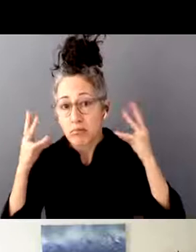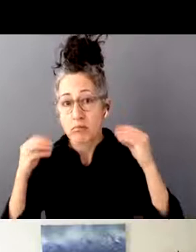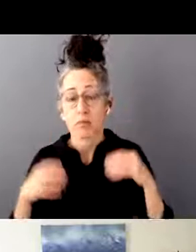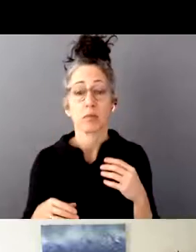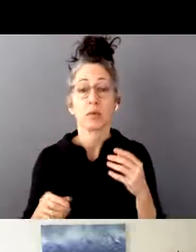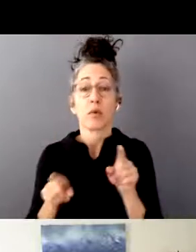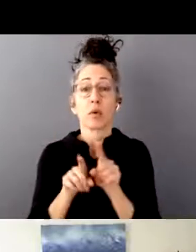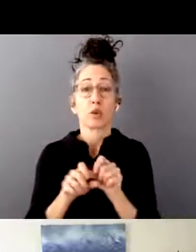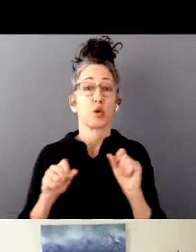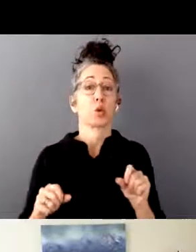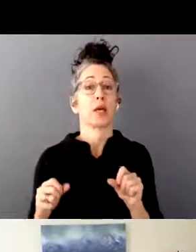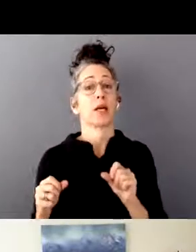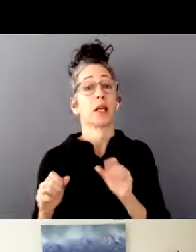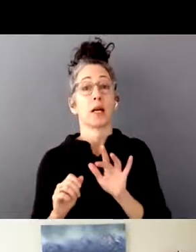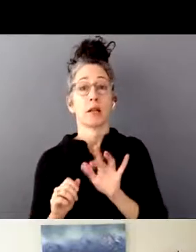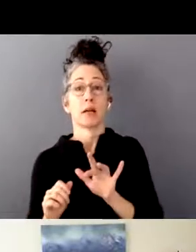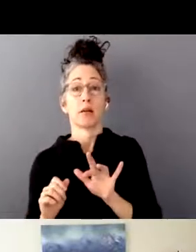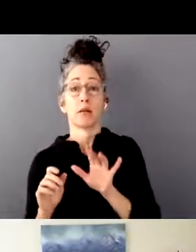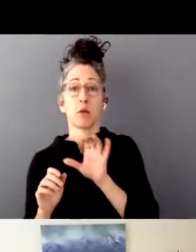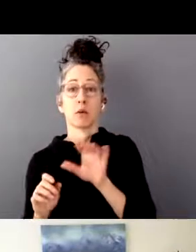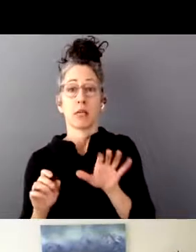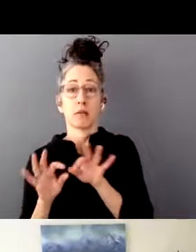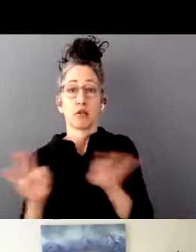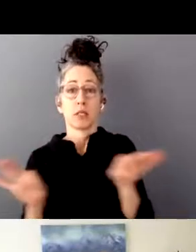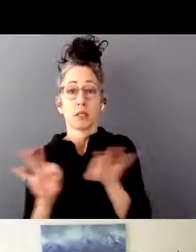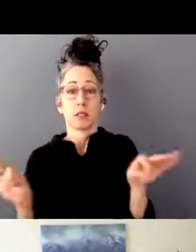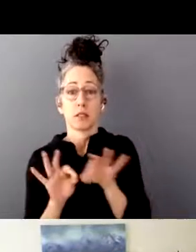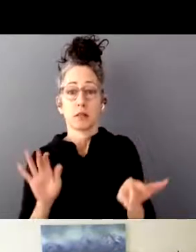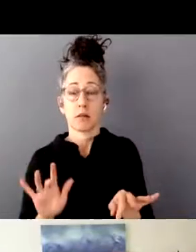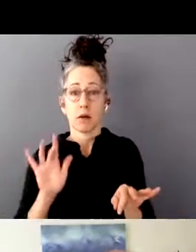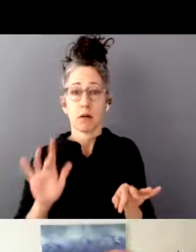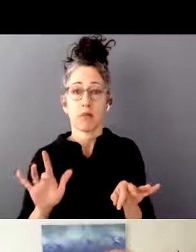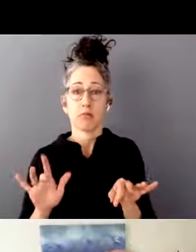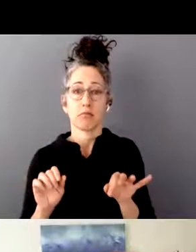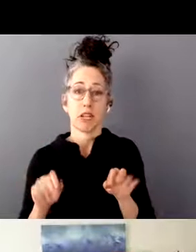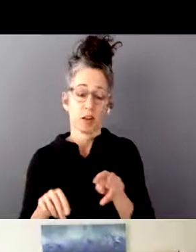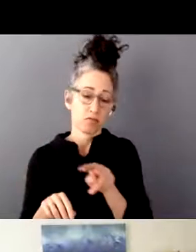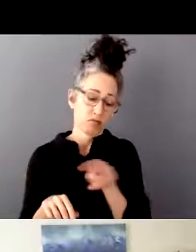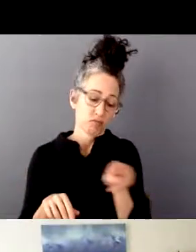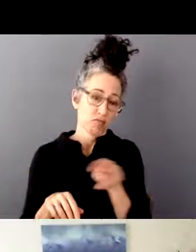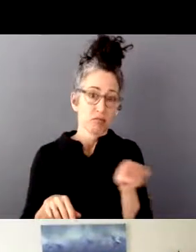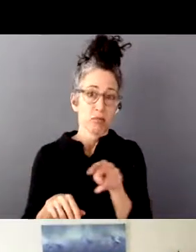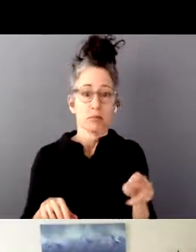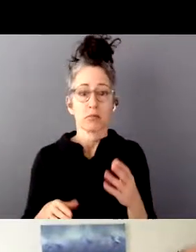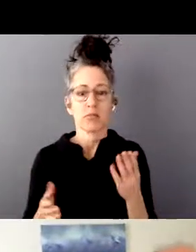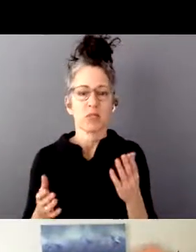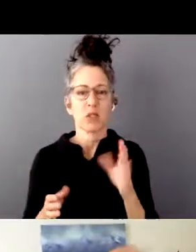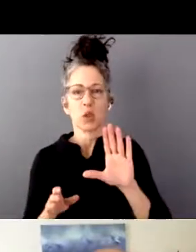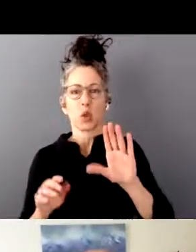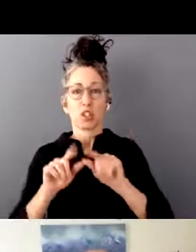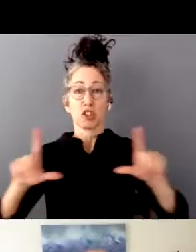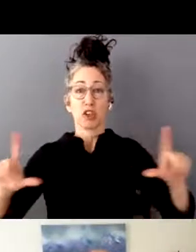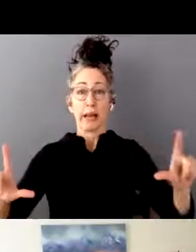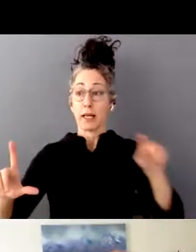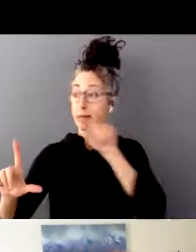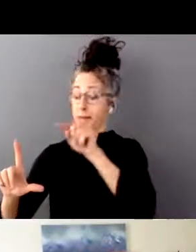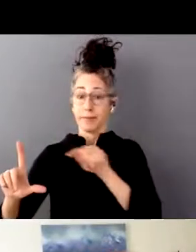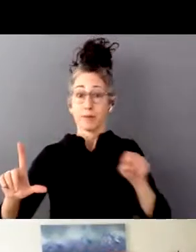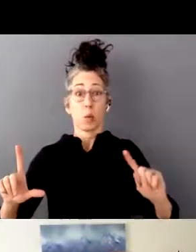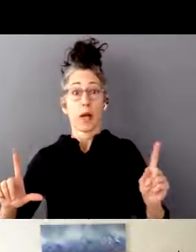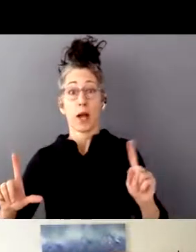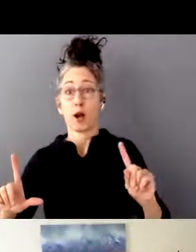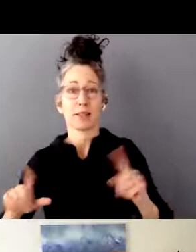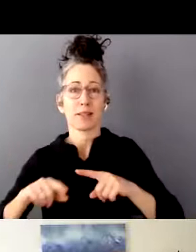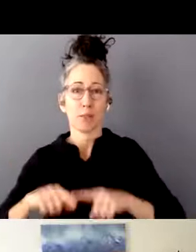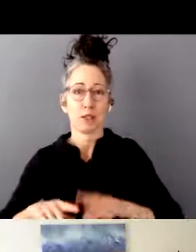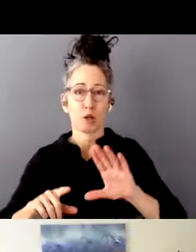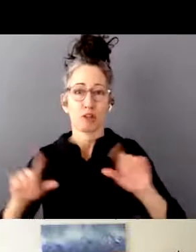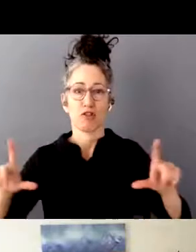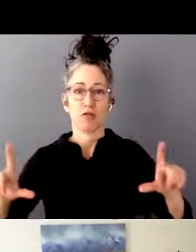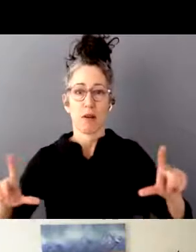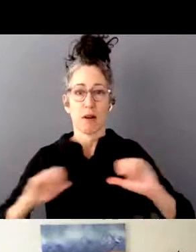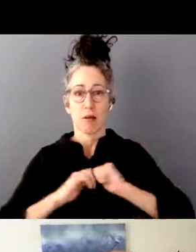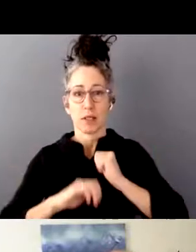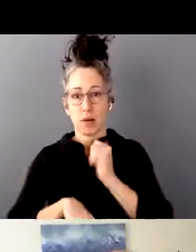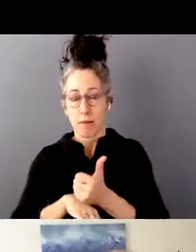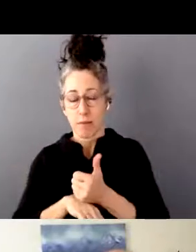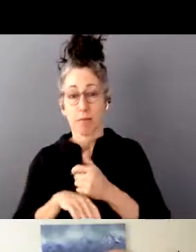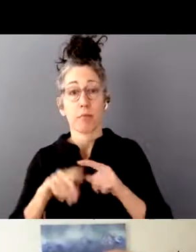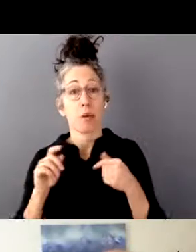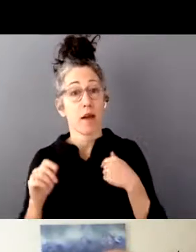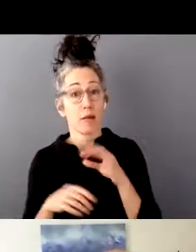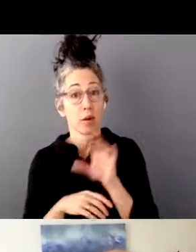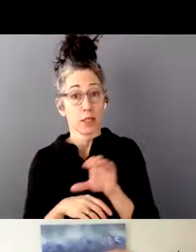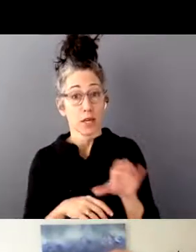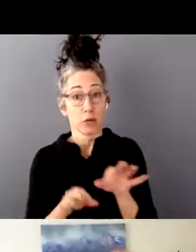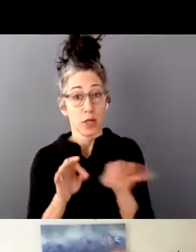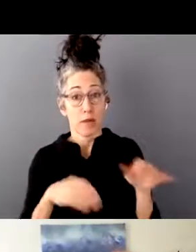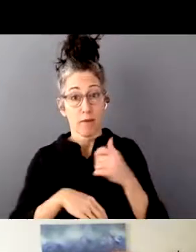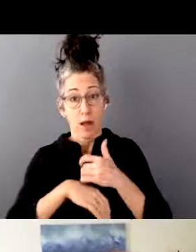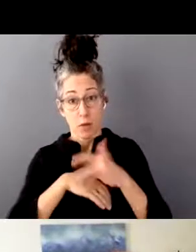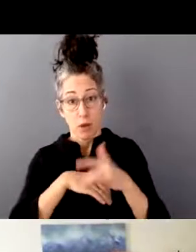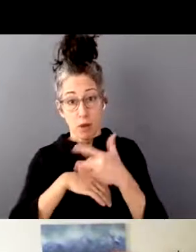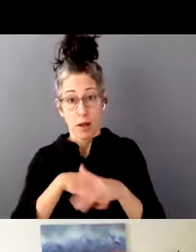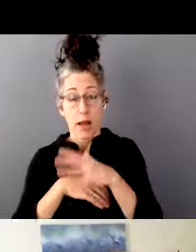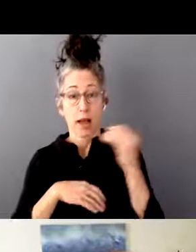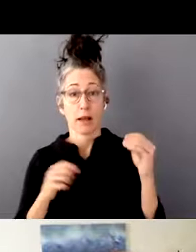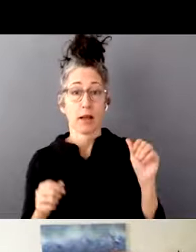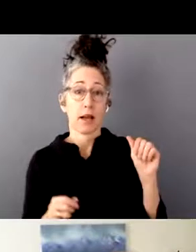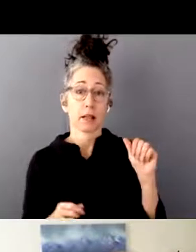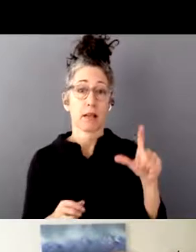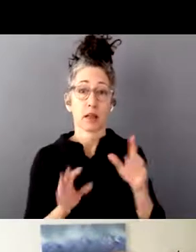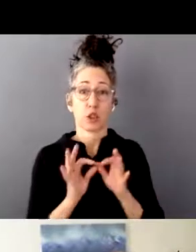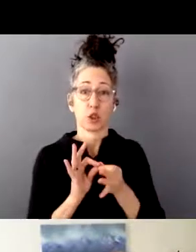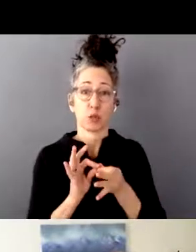It may be in different places on your screen depending on how you have your screen set up, but we do have closed captioning available and we pinned the ASL interpreter up on the video, as well.